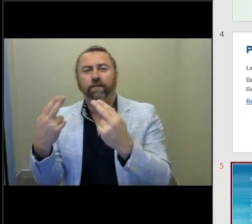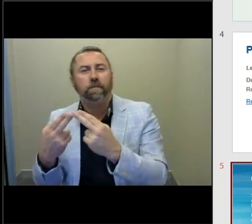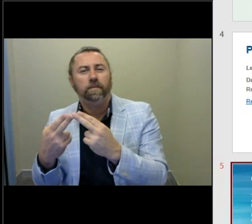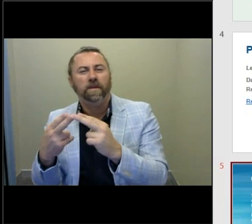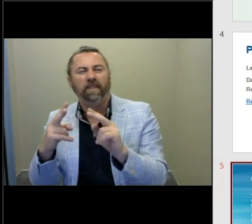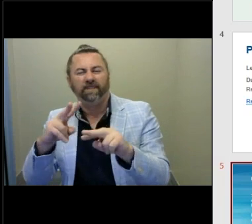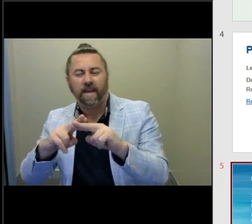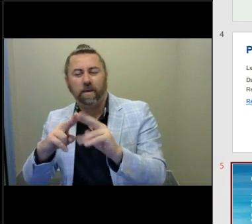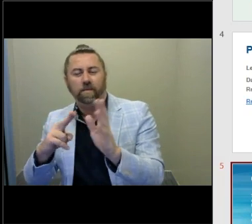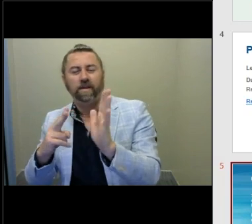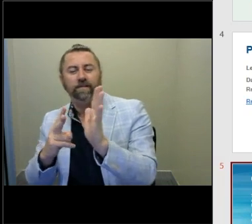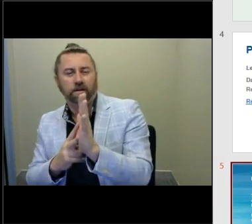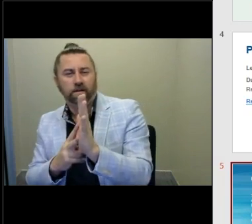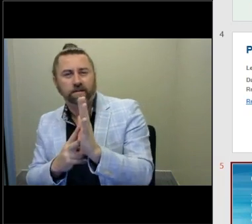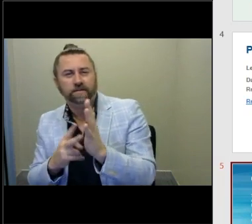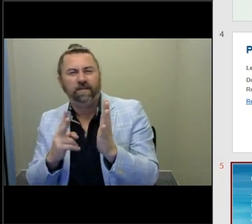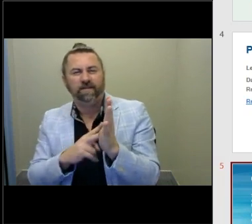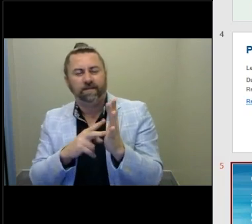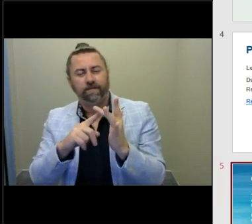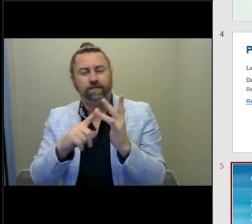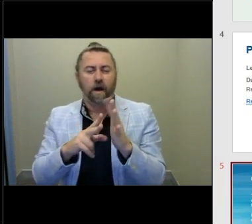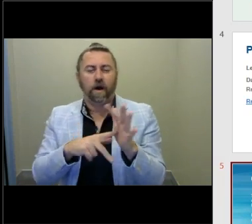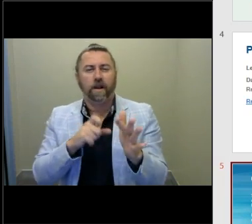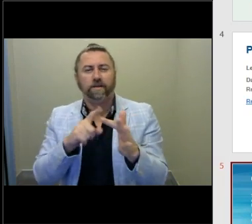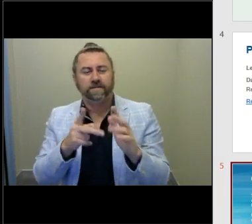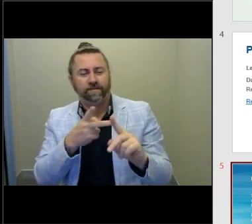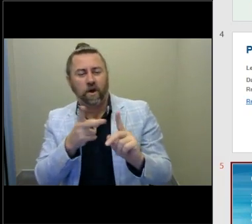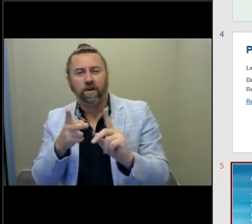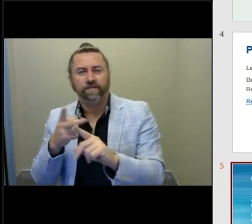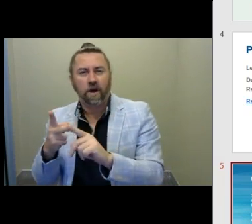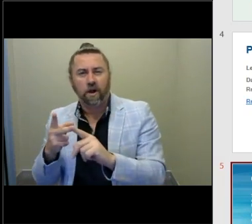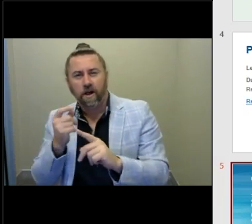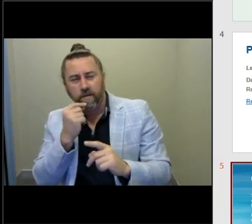a discussion of topics which might be confronting to some people today.